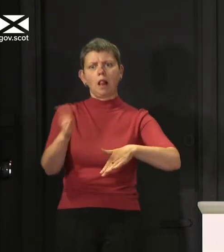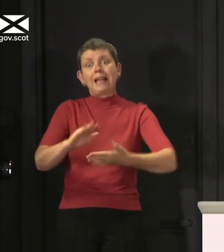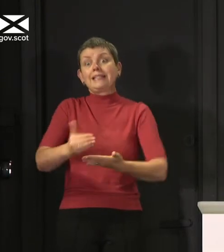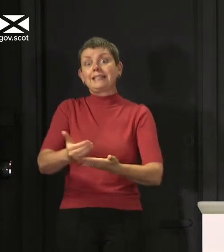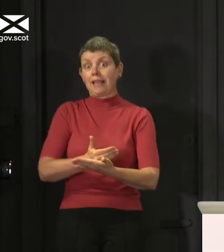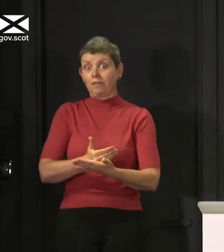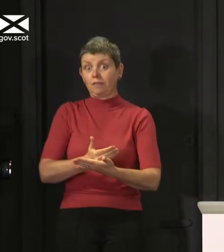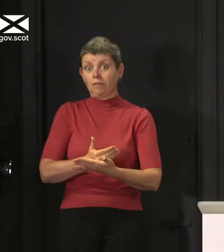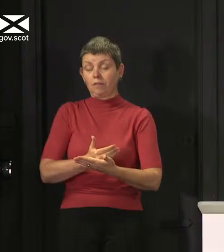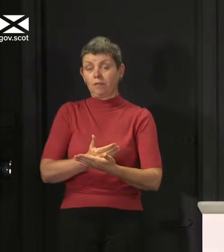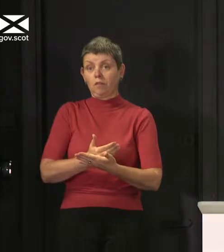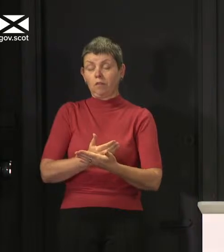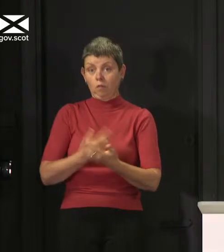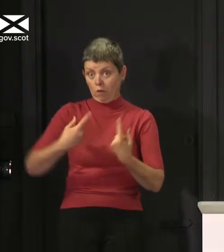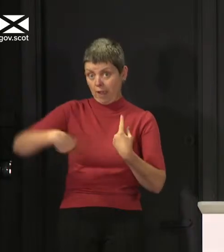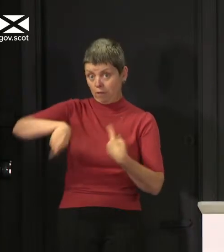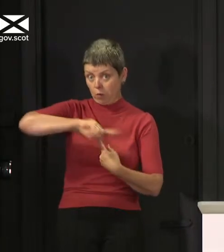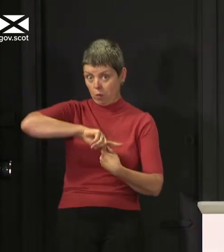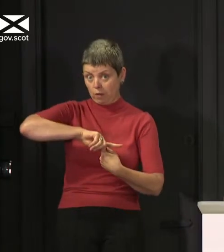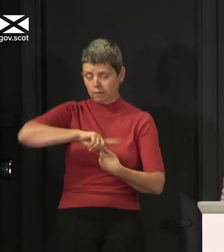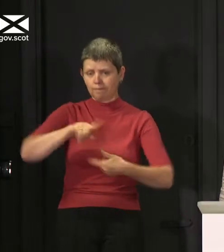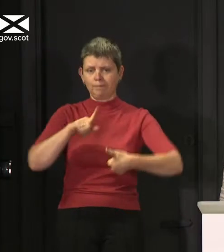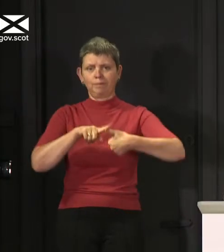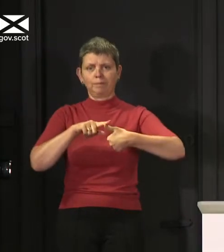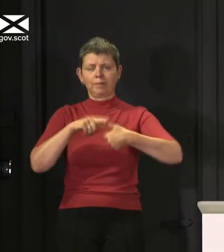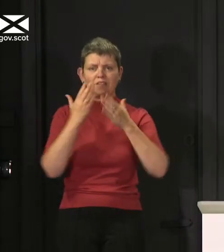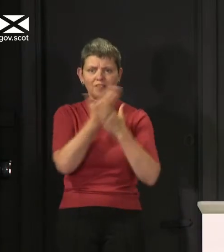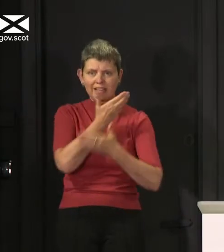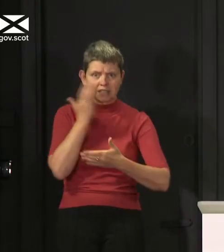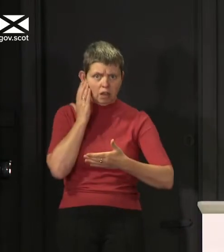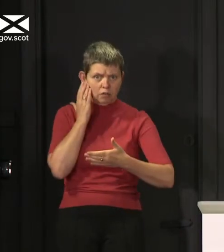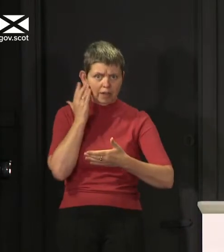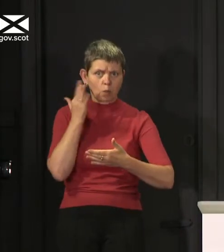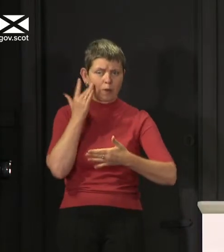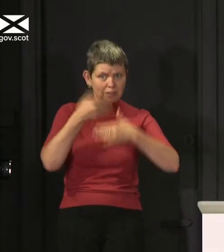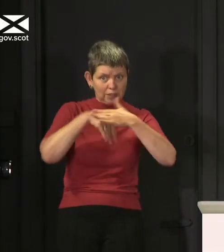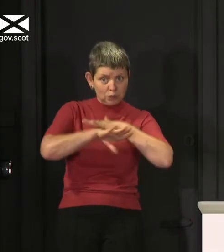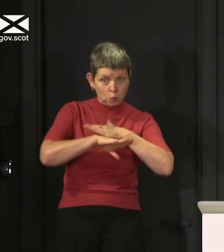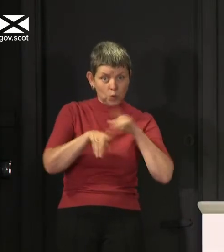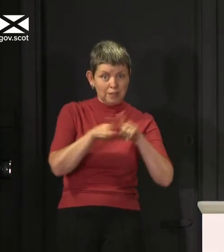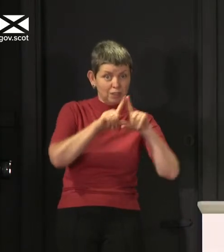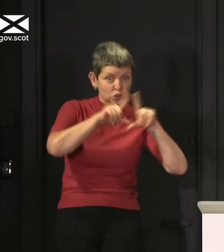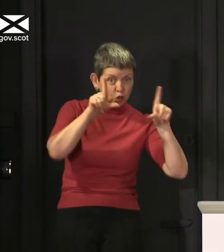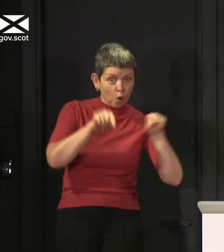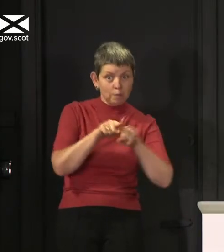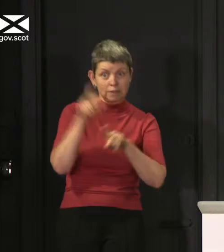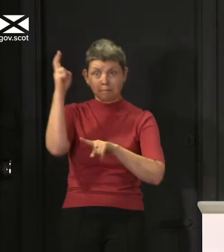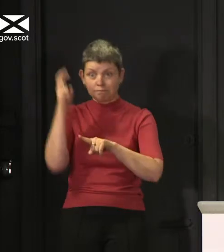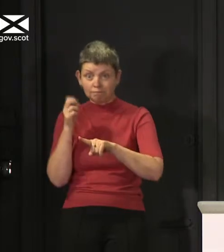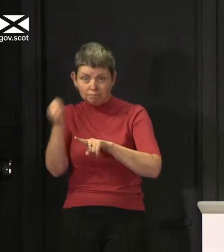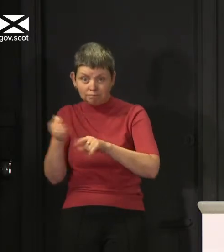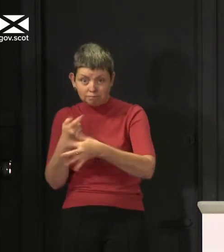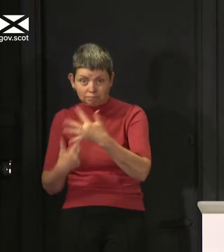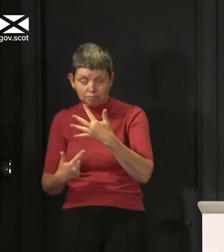for ourselves and everybody else. So face coverings in enclosed spaces like shops and public transport. Avoid crowded